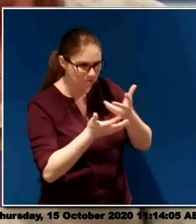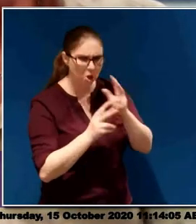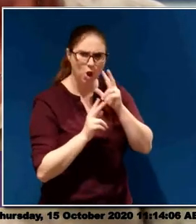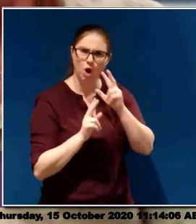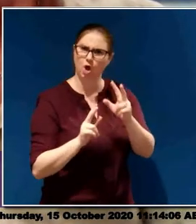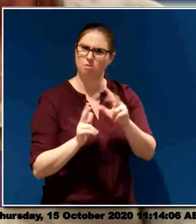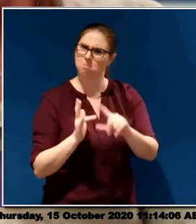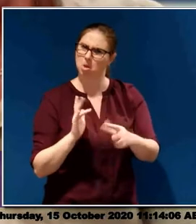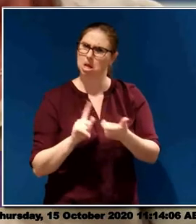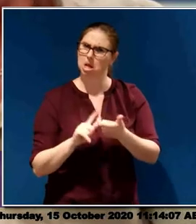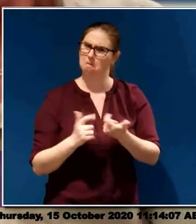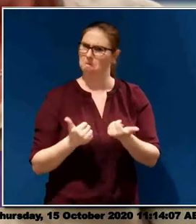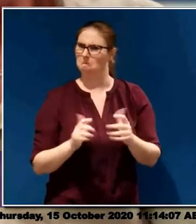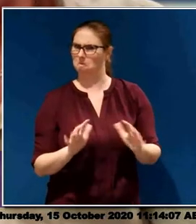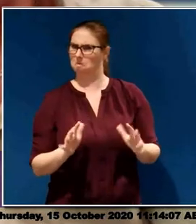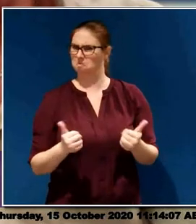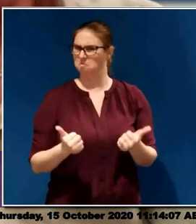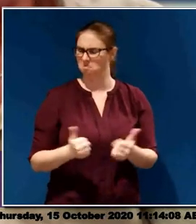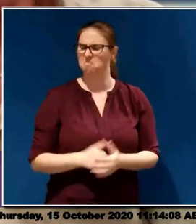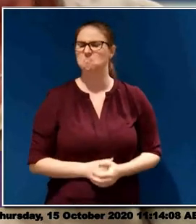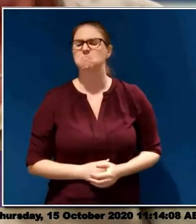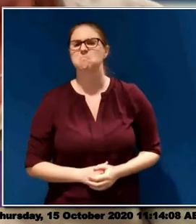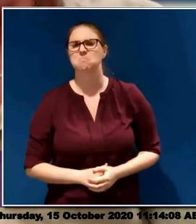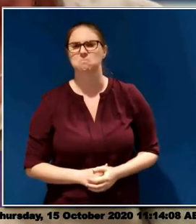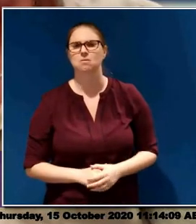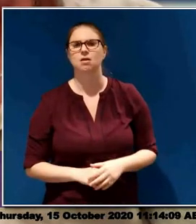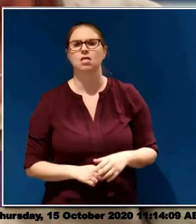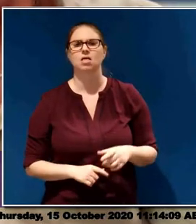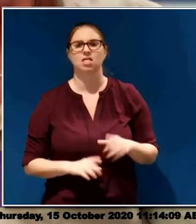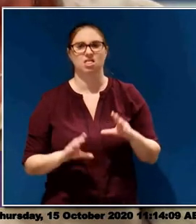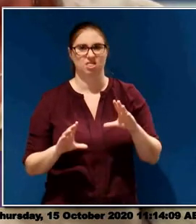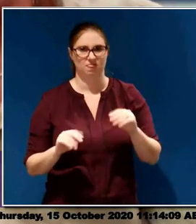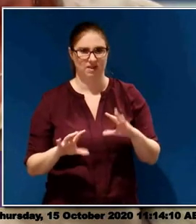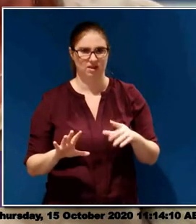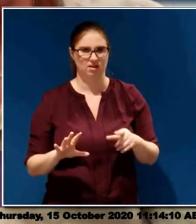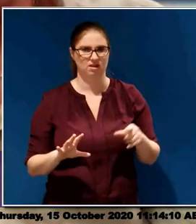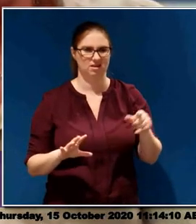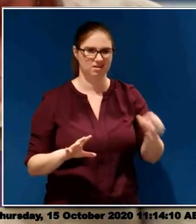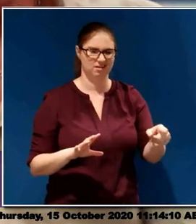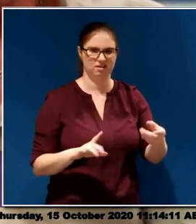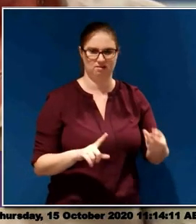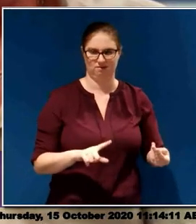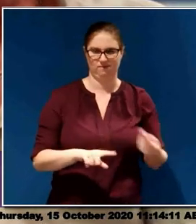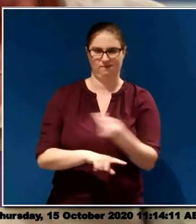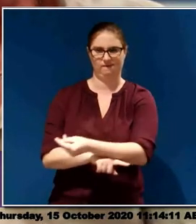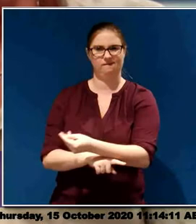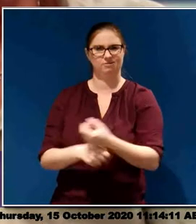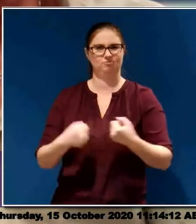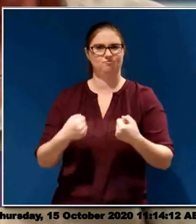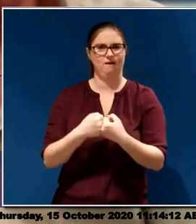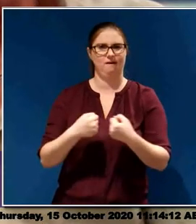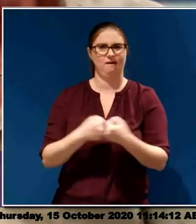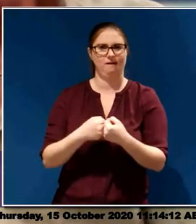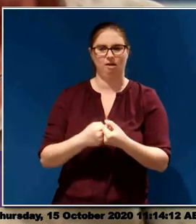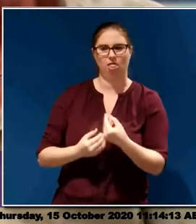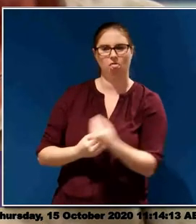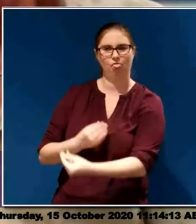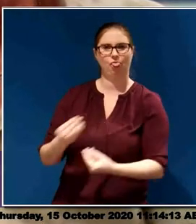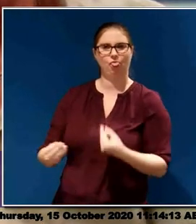Then he got offered drugs and stuff in there and he saw horrible violence, and he just pulled himself out of it.